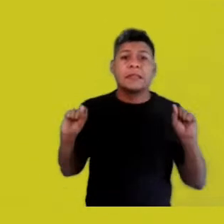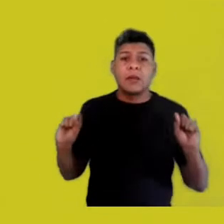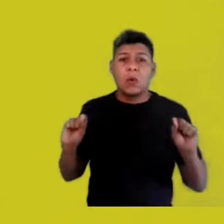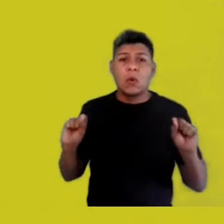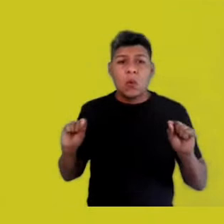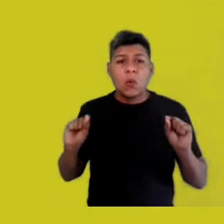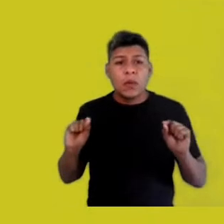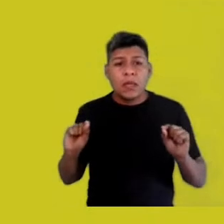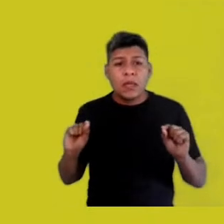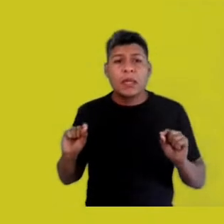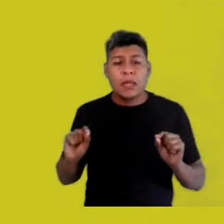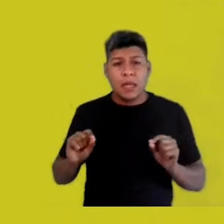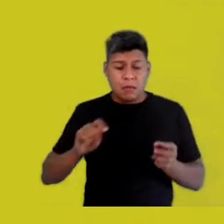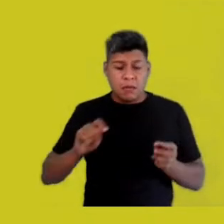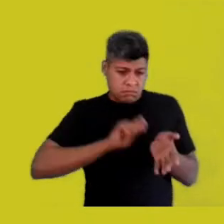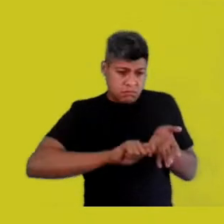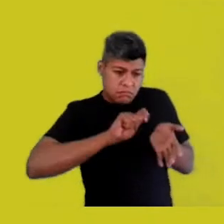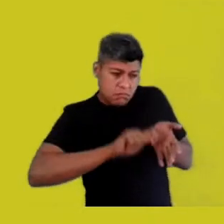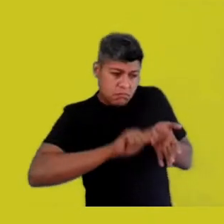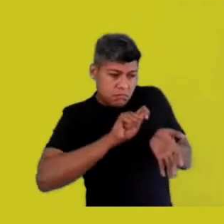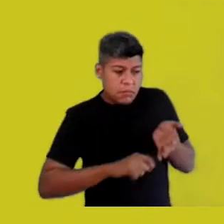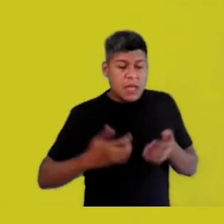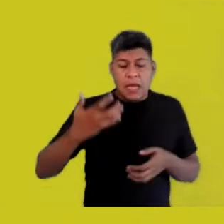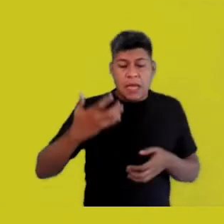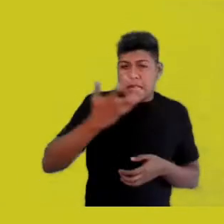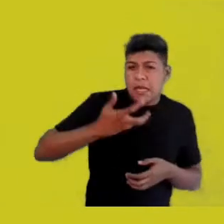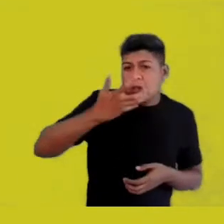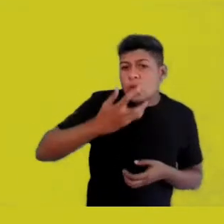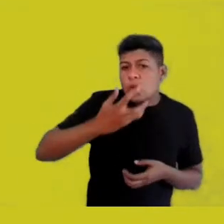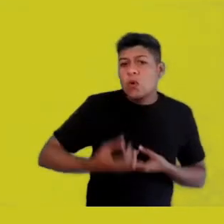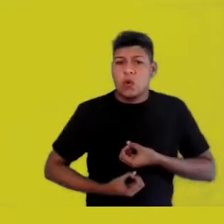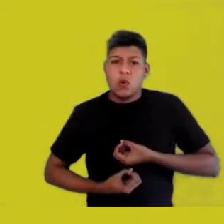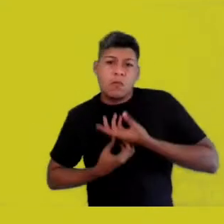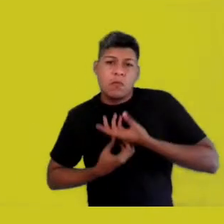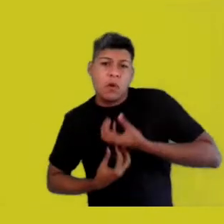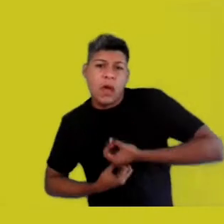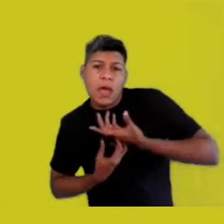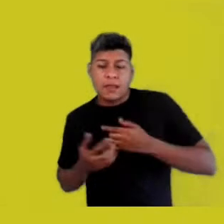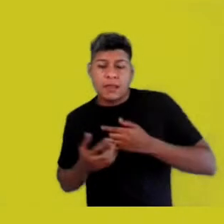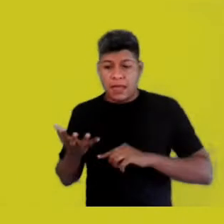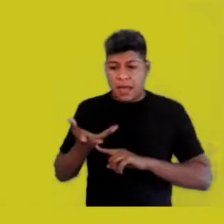is a composer, singer, musician and poet, an artistic curator and translator.